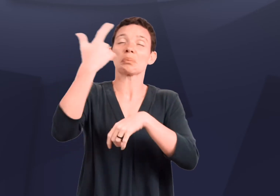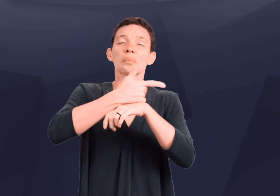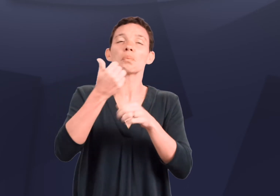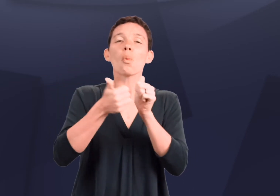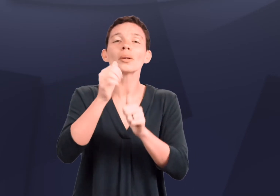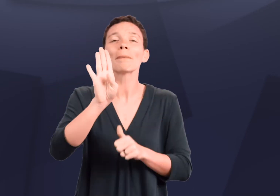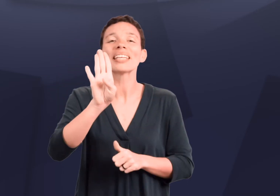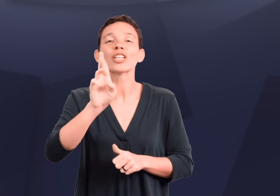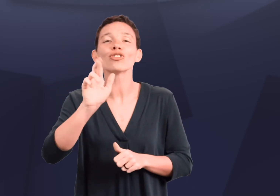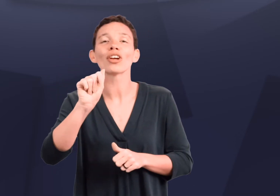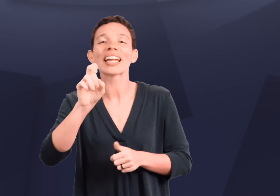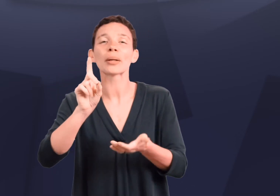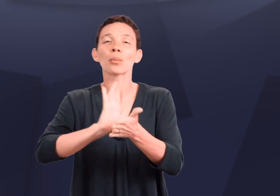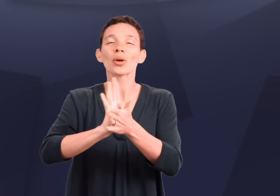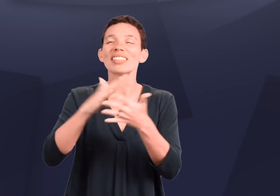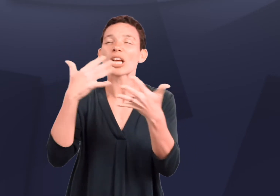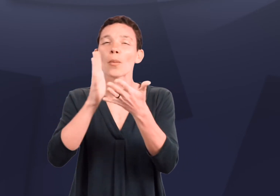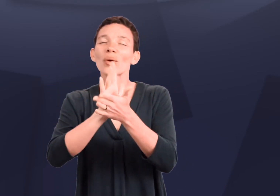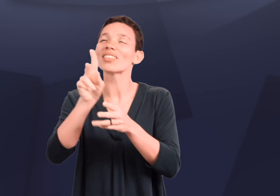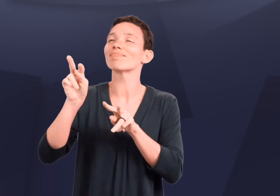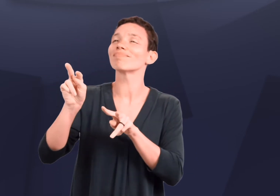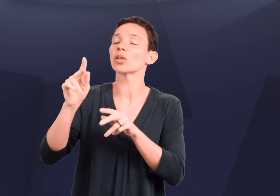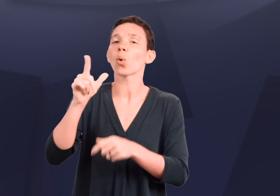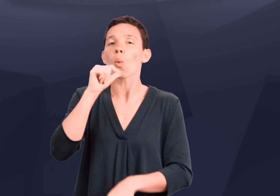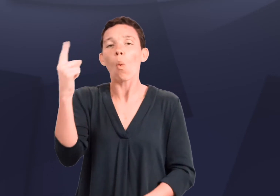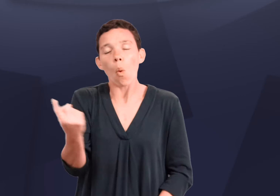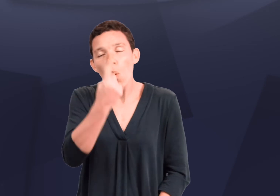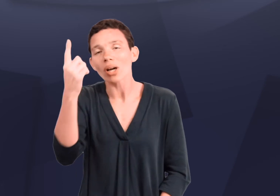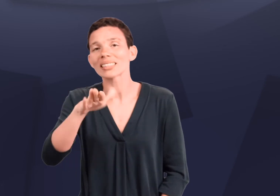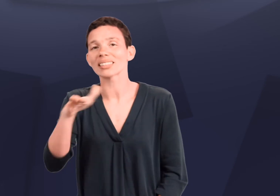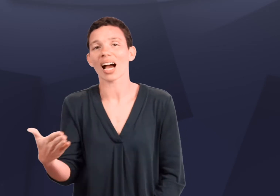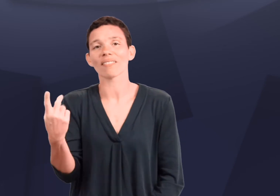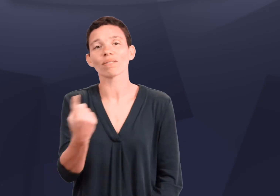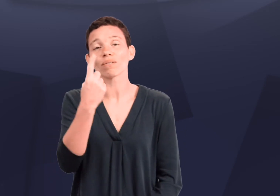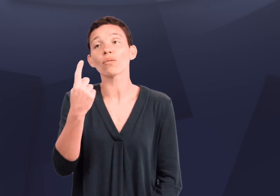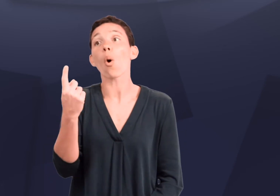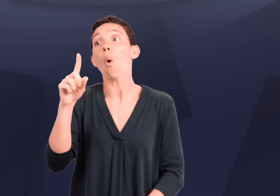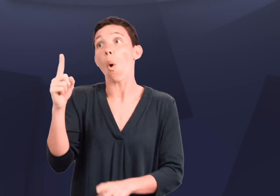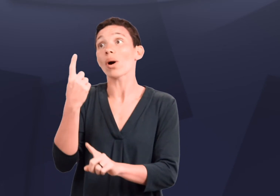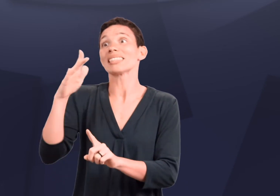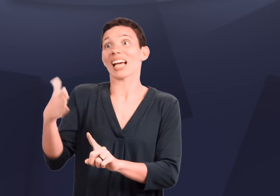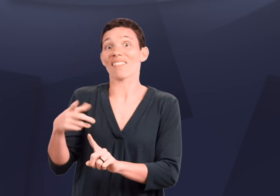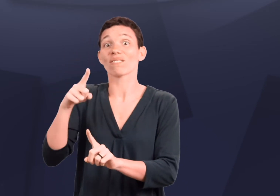Also to note is how black people are portrayed in media. For example, it's typical for B-rated horror movies